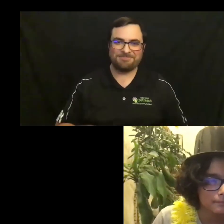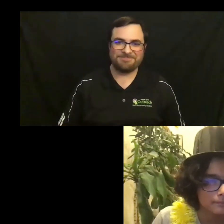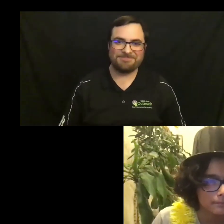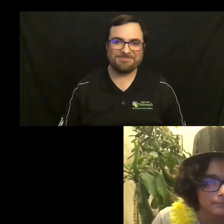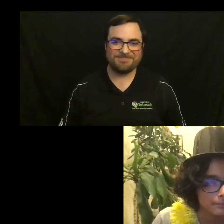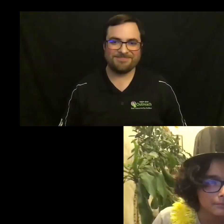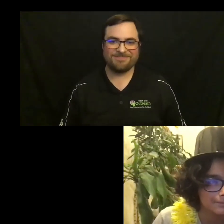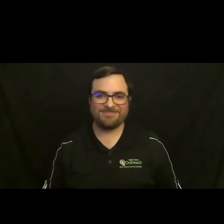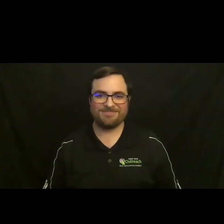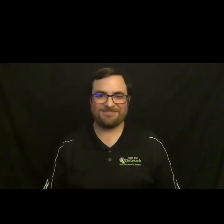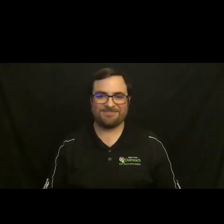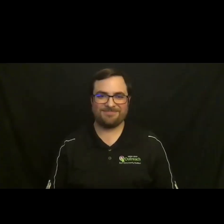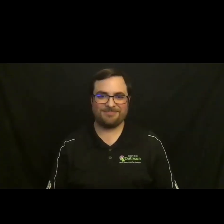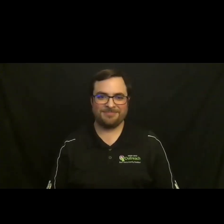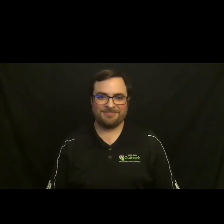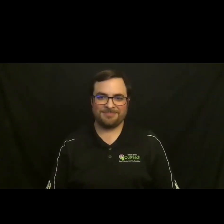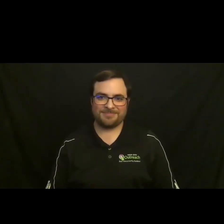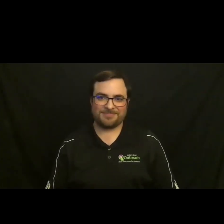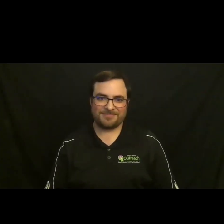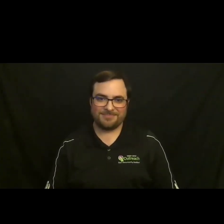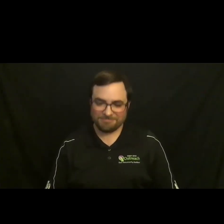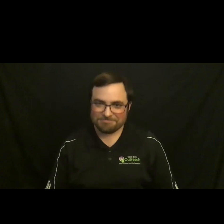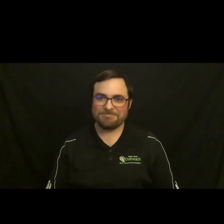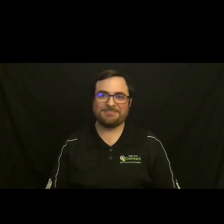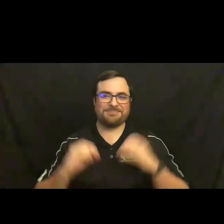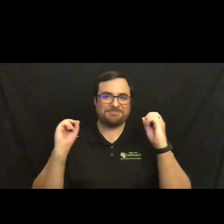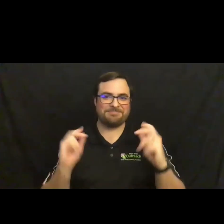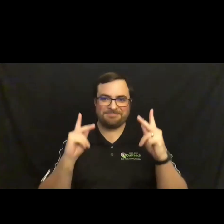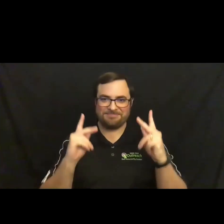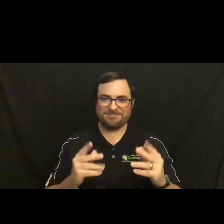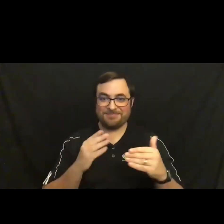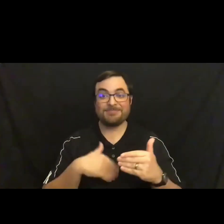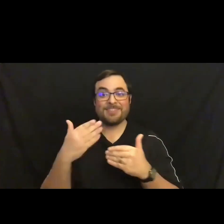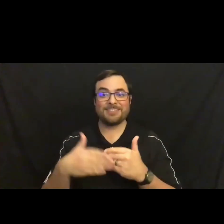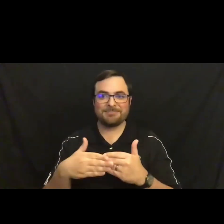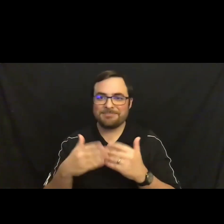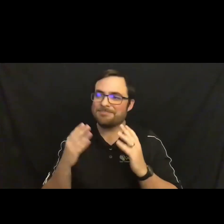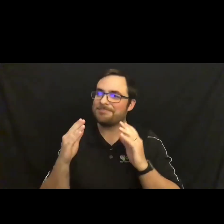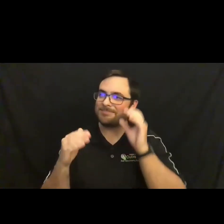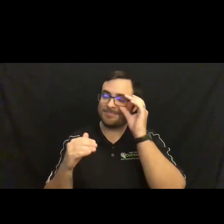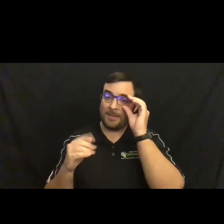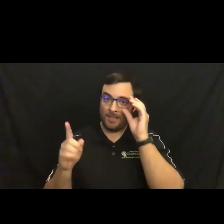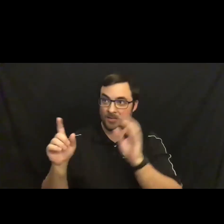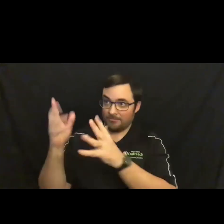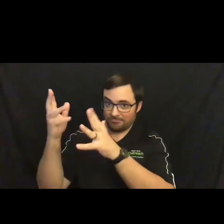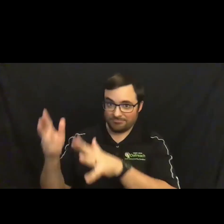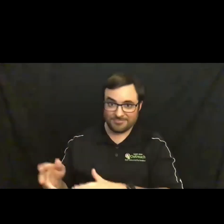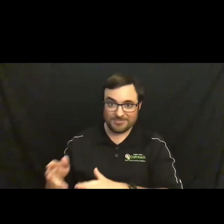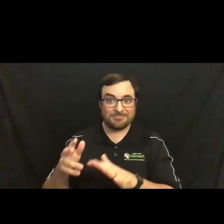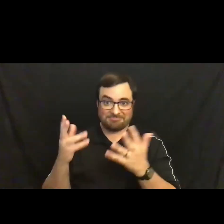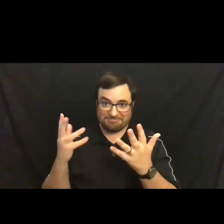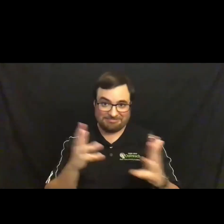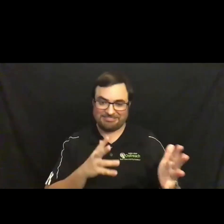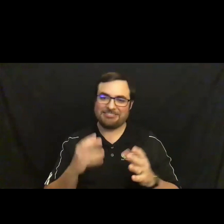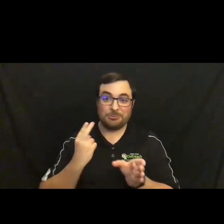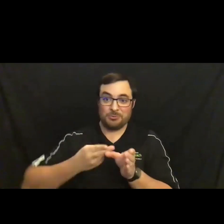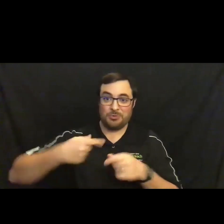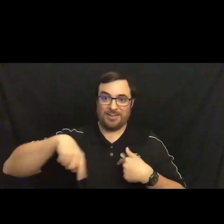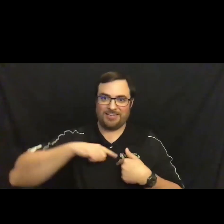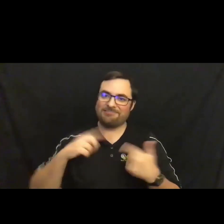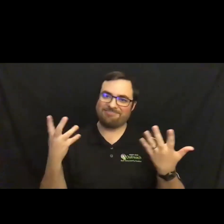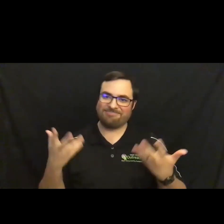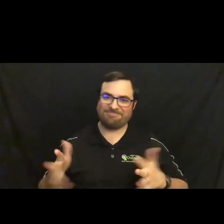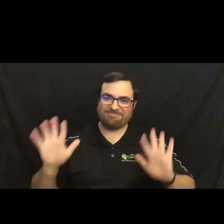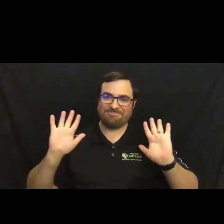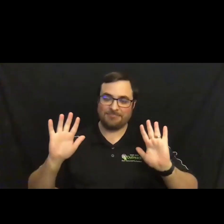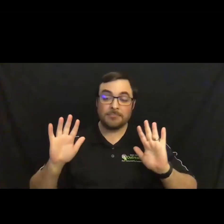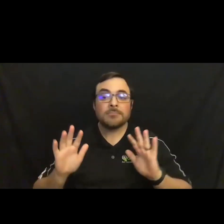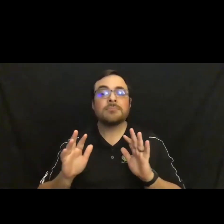Jen: All right well I think that is everybody who was able to join us tonight so thank you